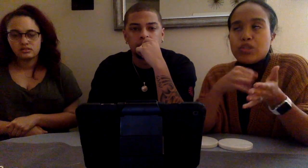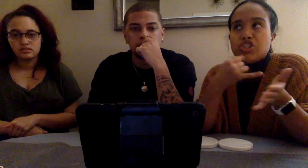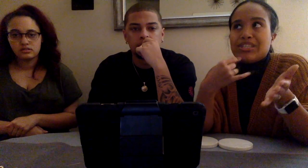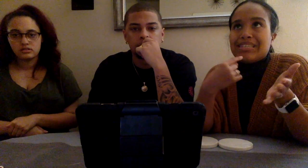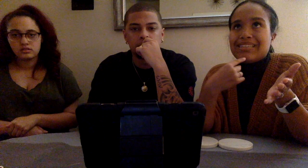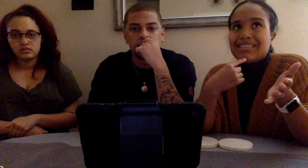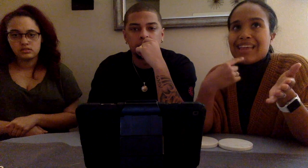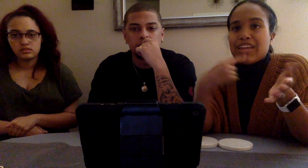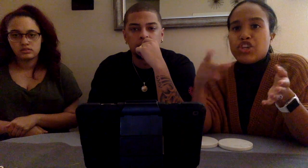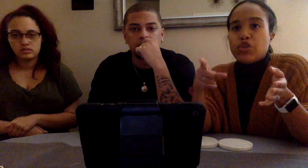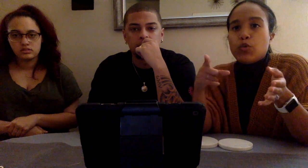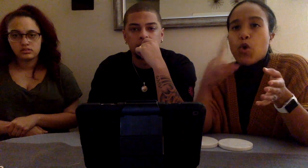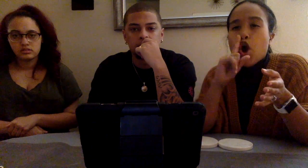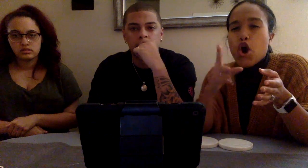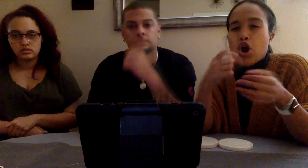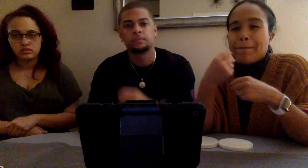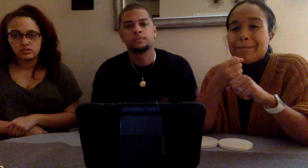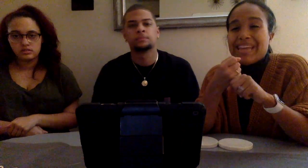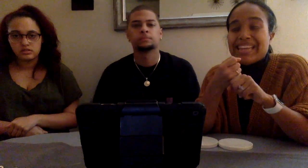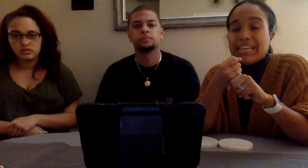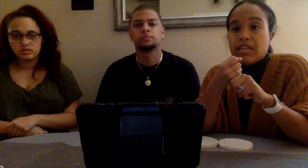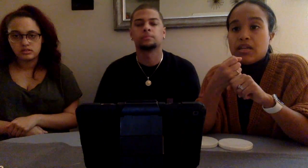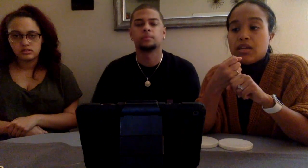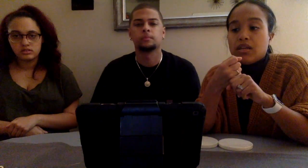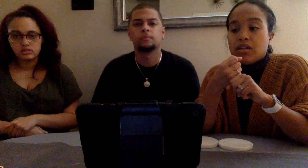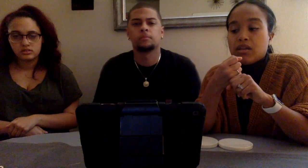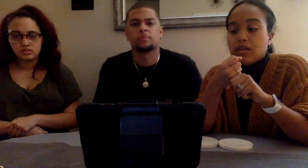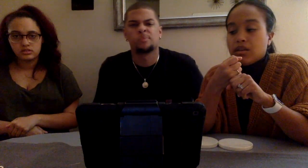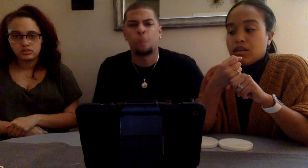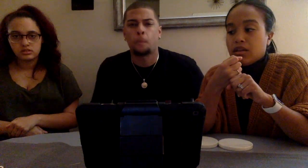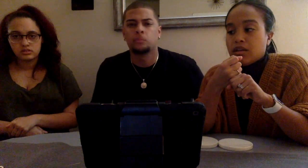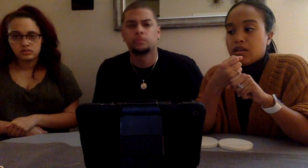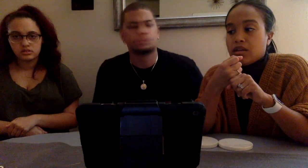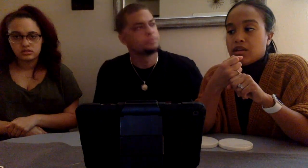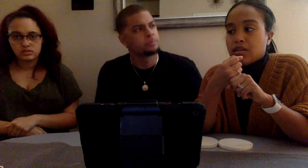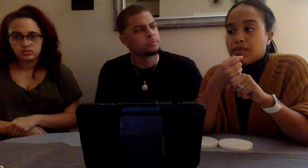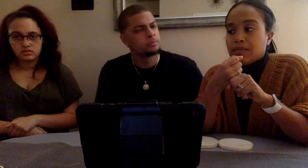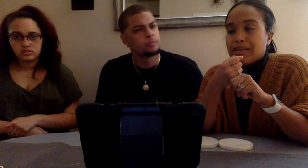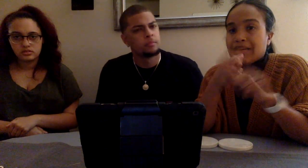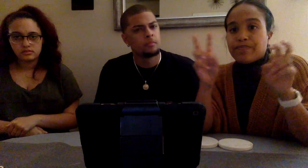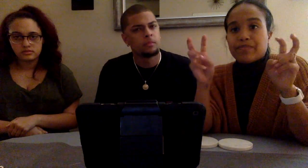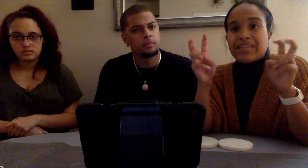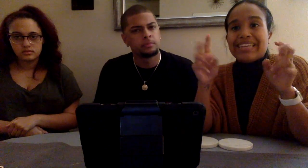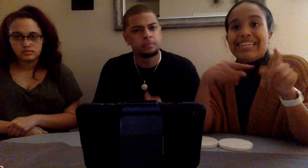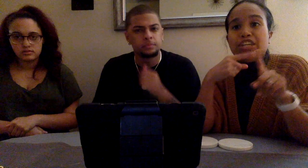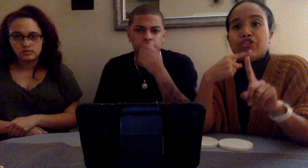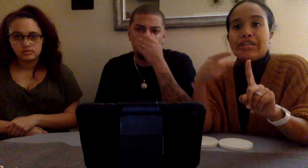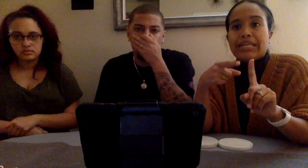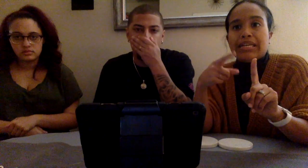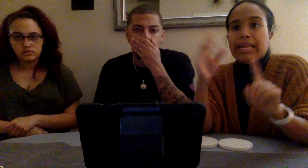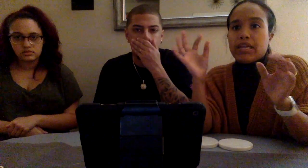We're just saying that you are making "hearing"